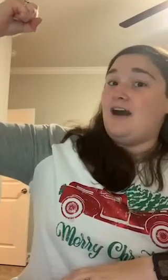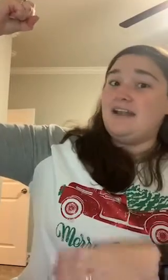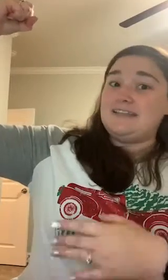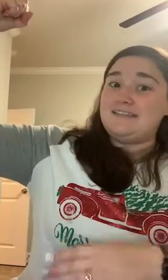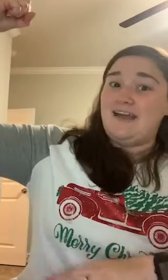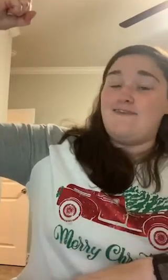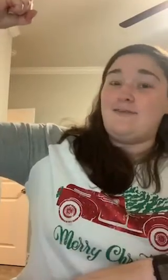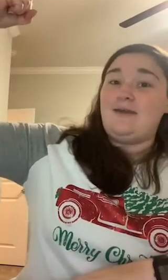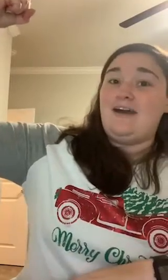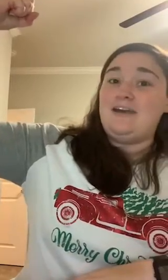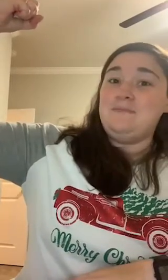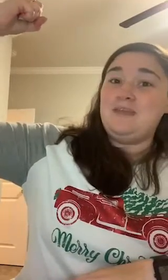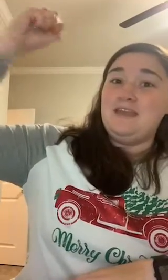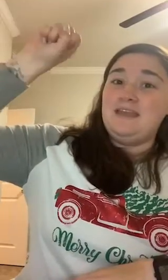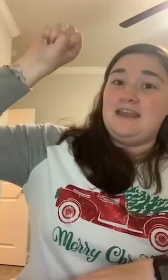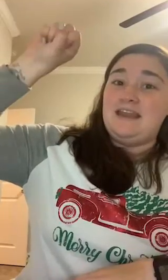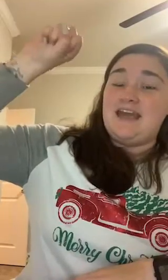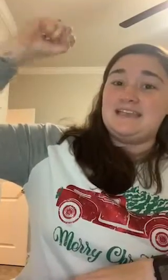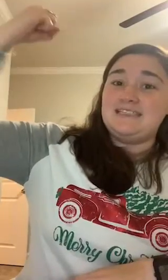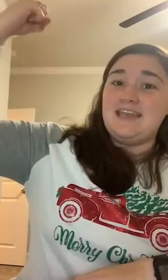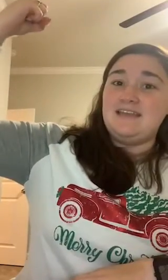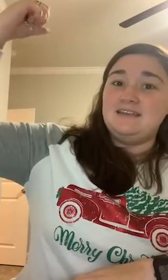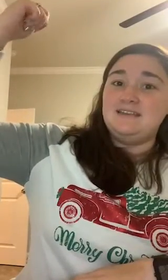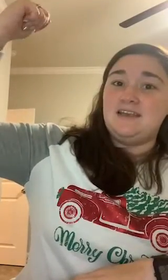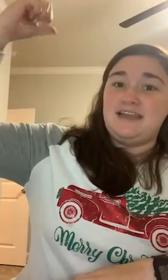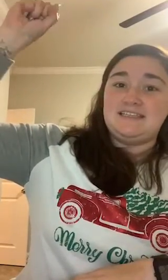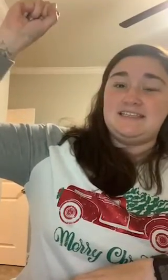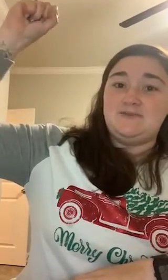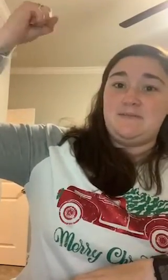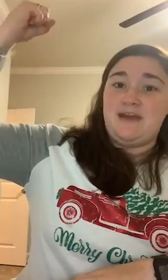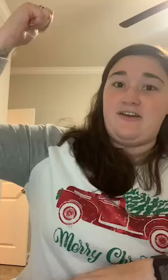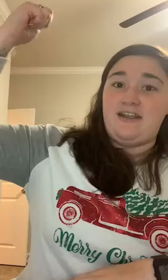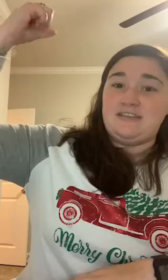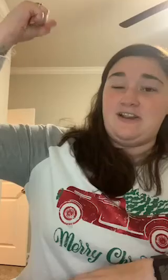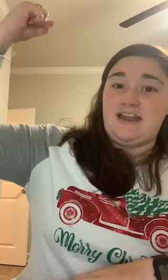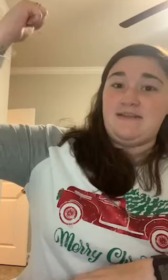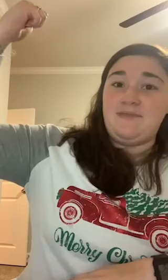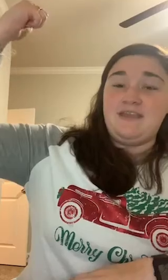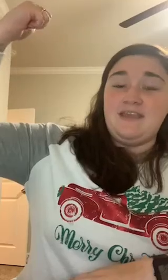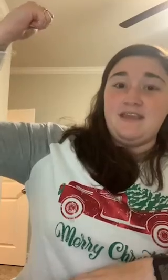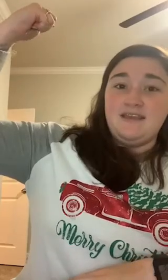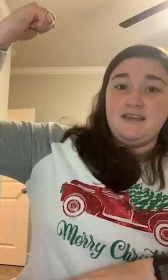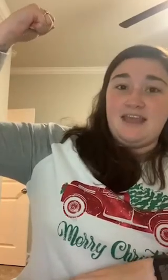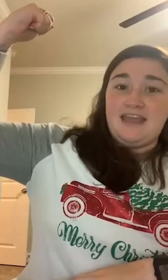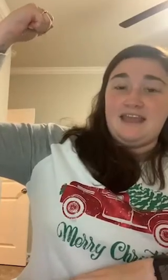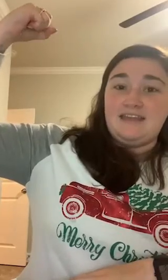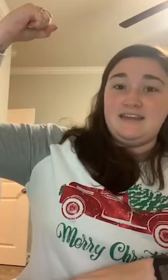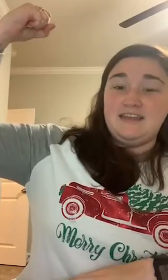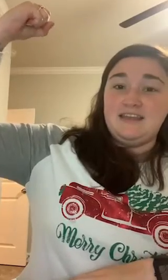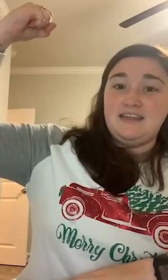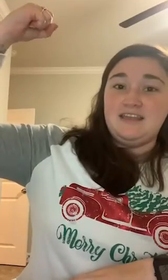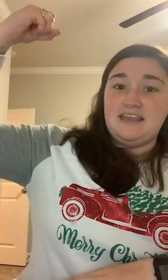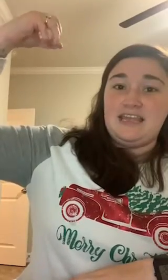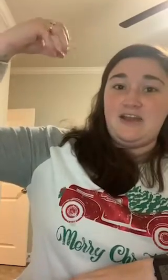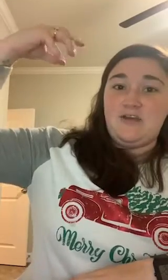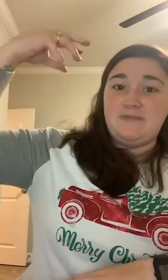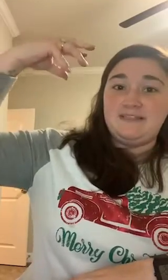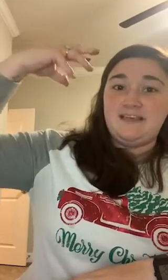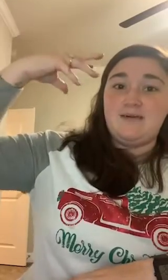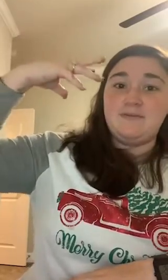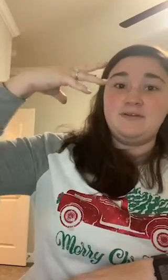it's the light from God. in an S hand i guess it doesn't really matter S or A and it opens up